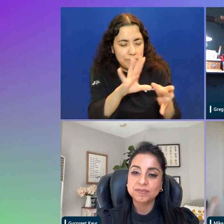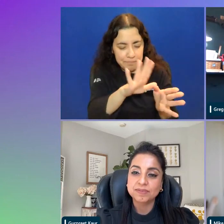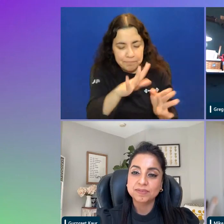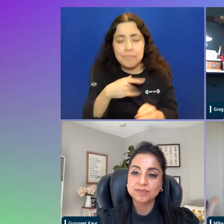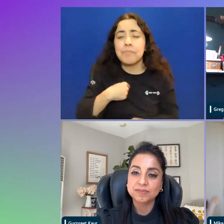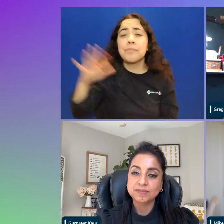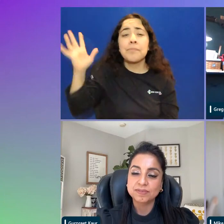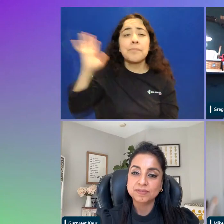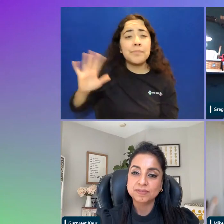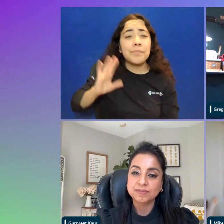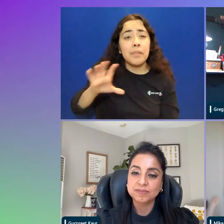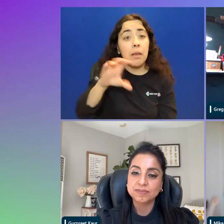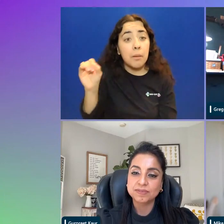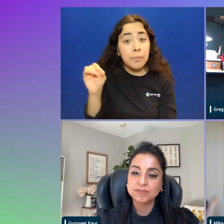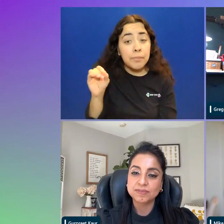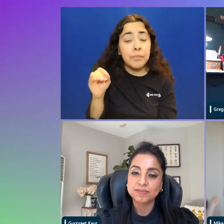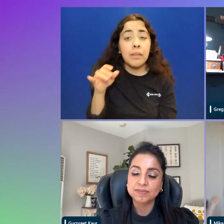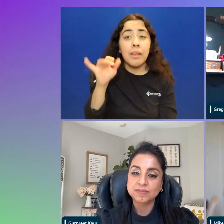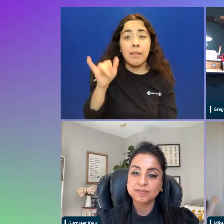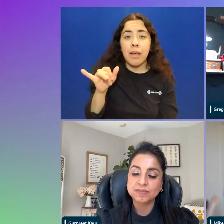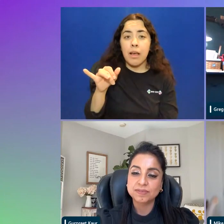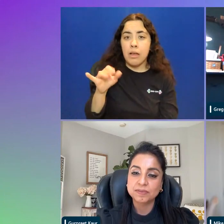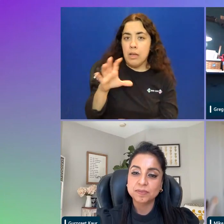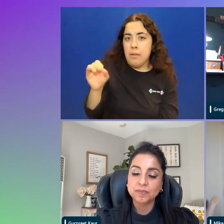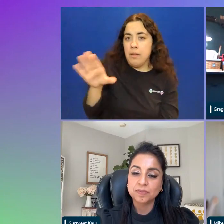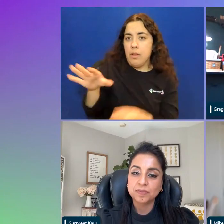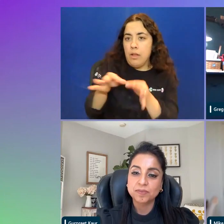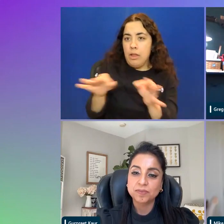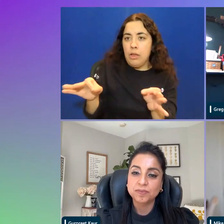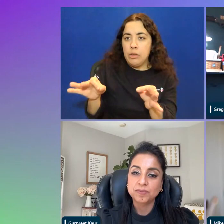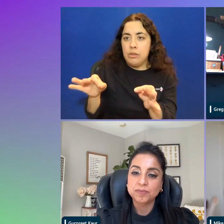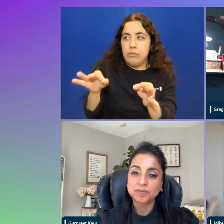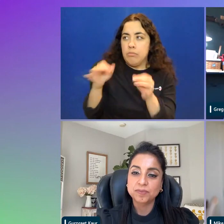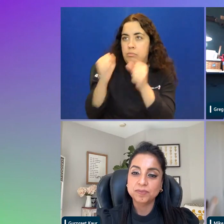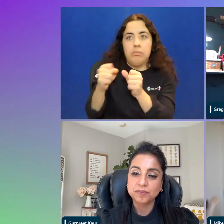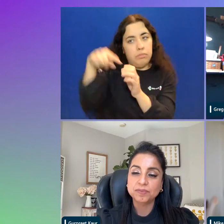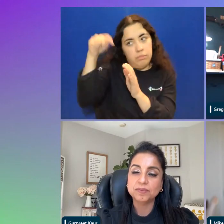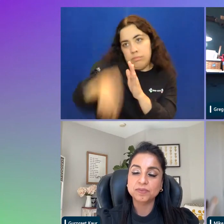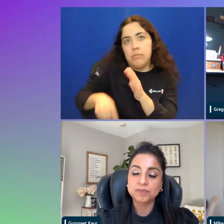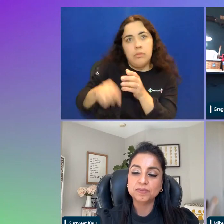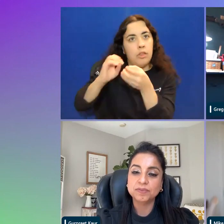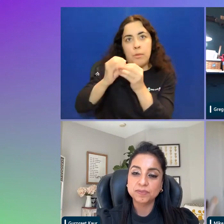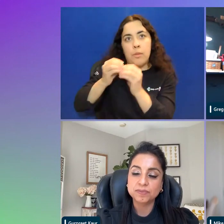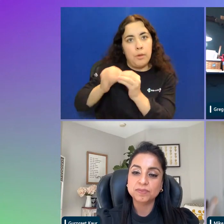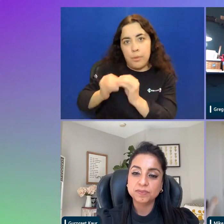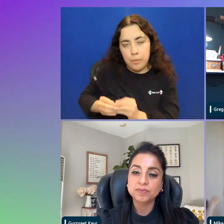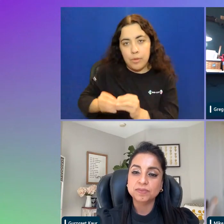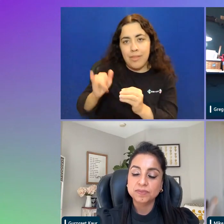where the language of the company was numbers. It was data in other companies. It was innovation, or it was ideas or